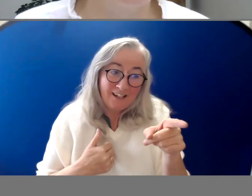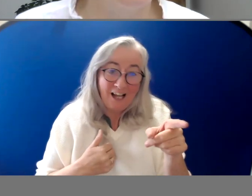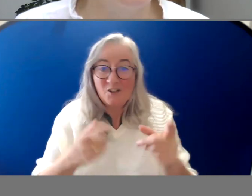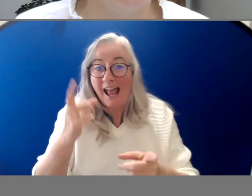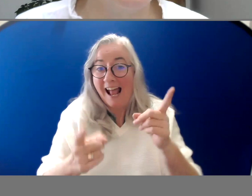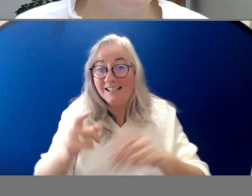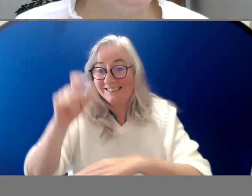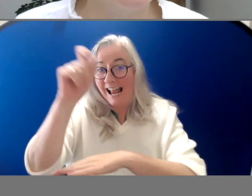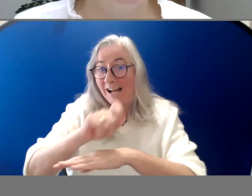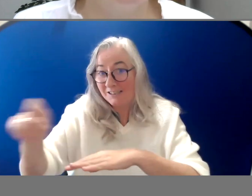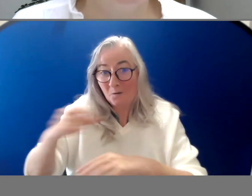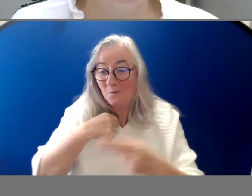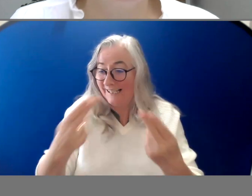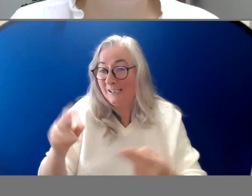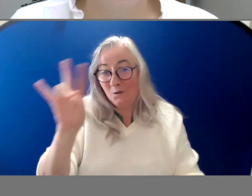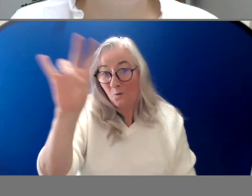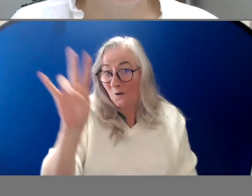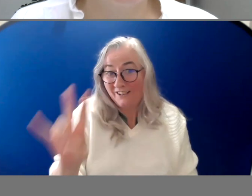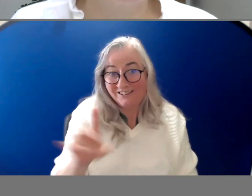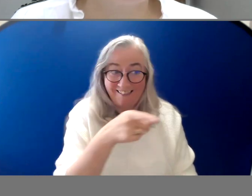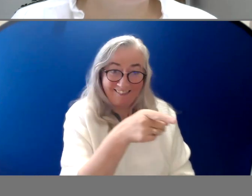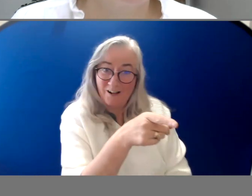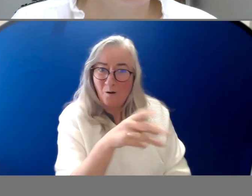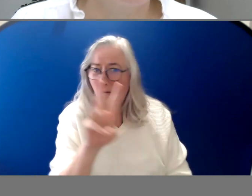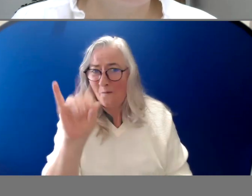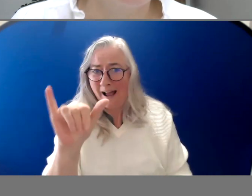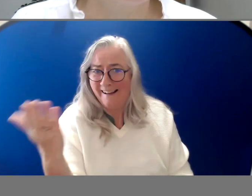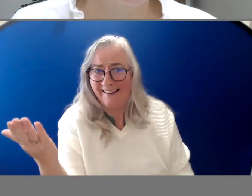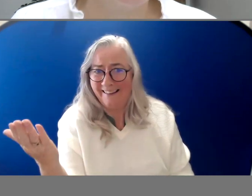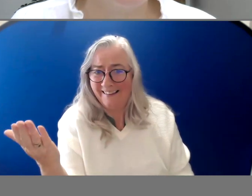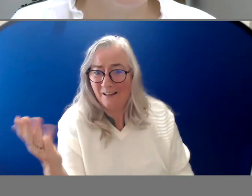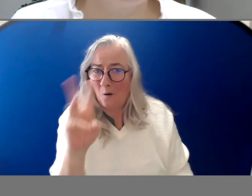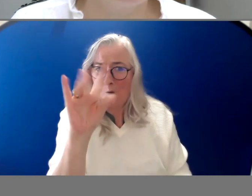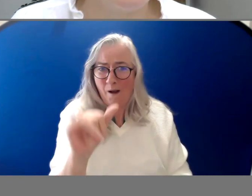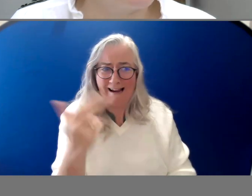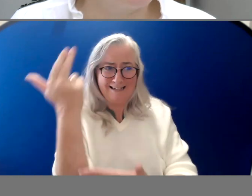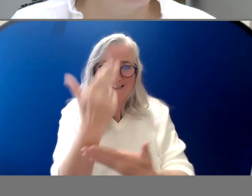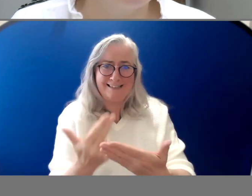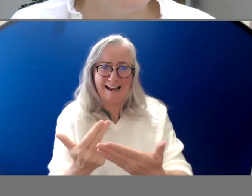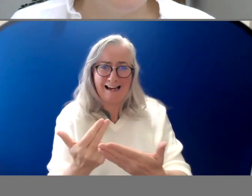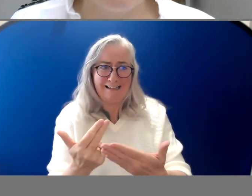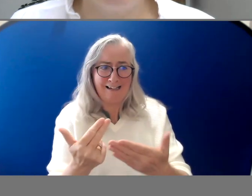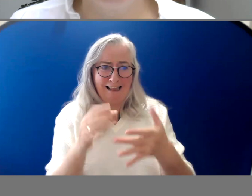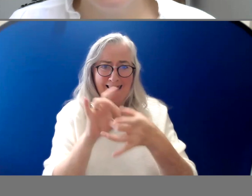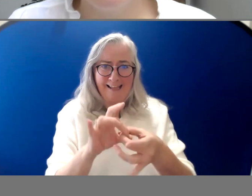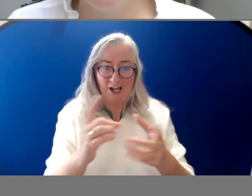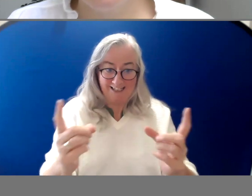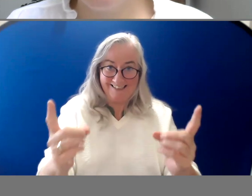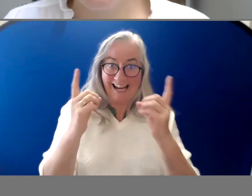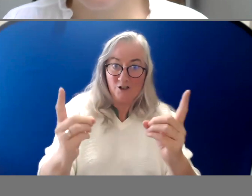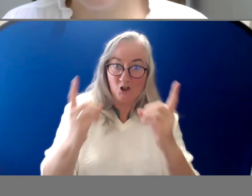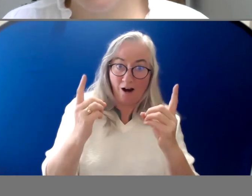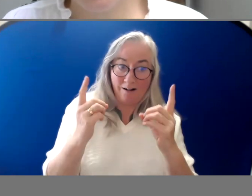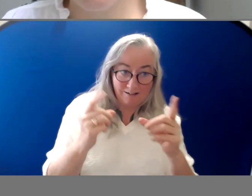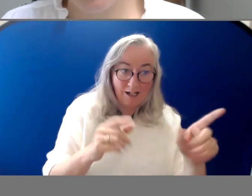just we need to question why you know why would you design in danger the image on the right shows